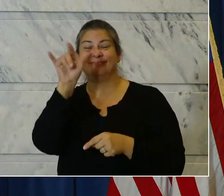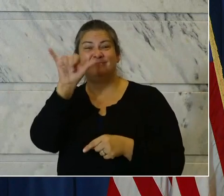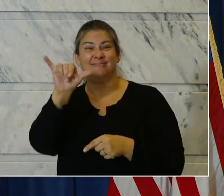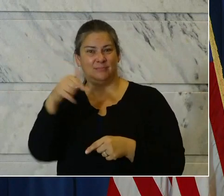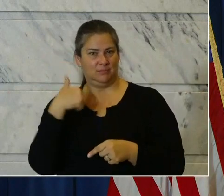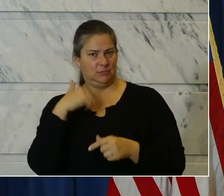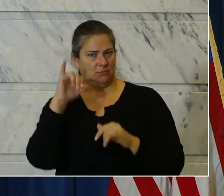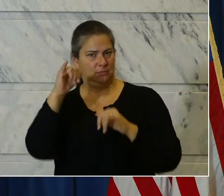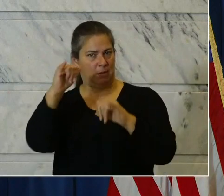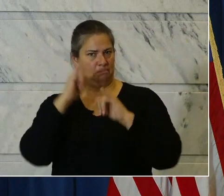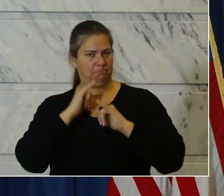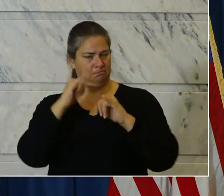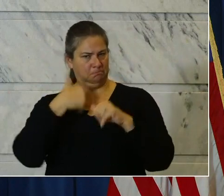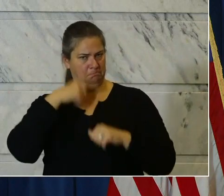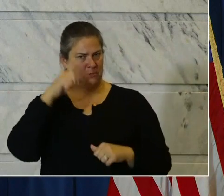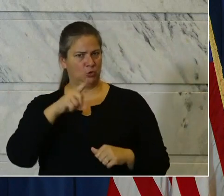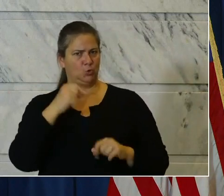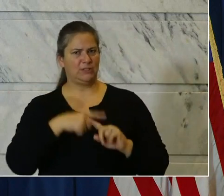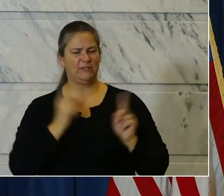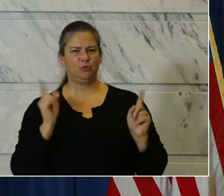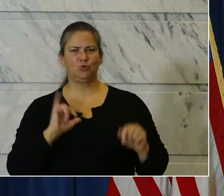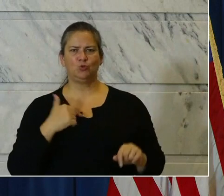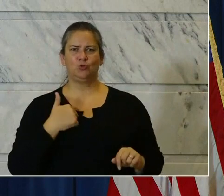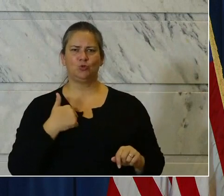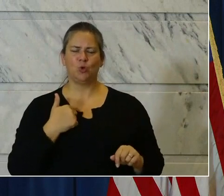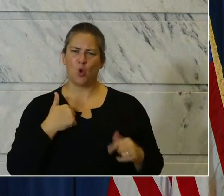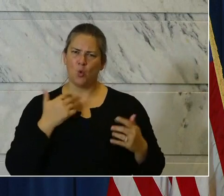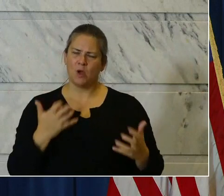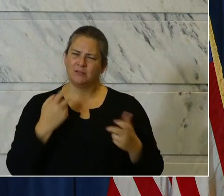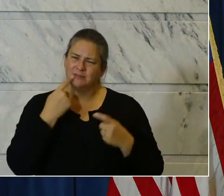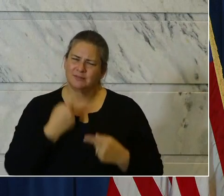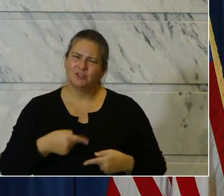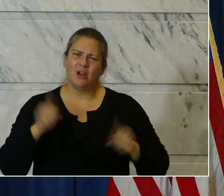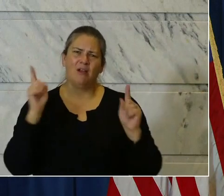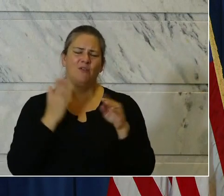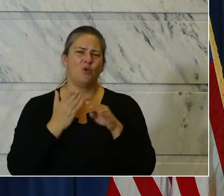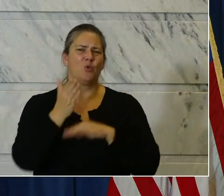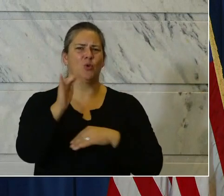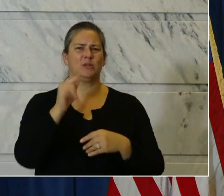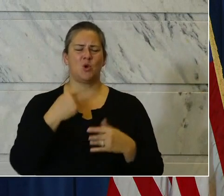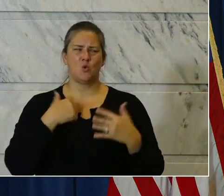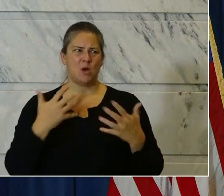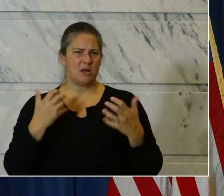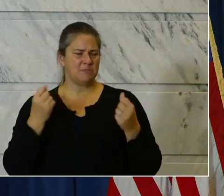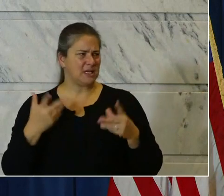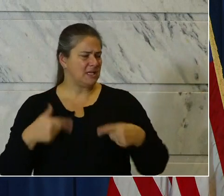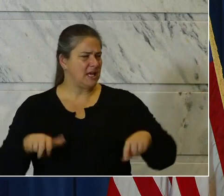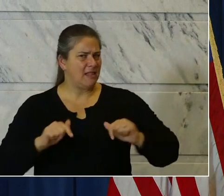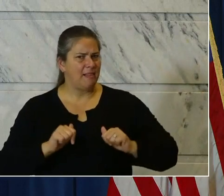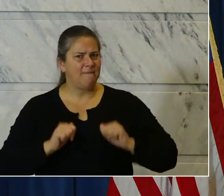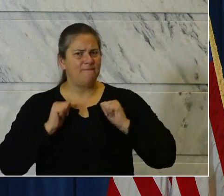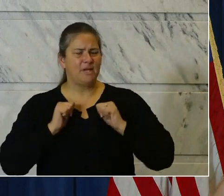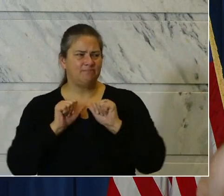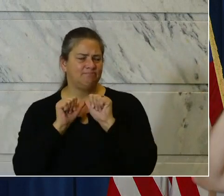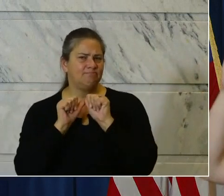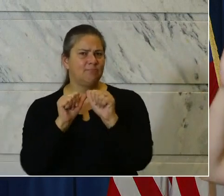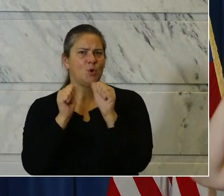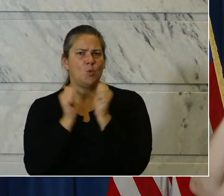STANSTEAD. SO THE WAY WE GOT TO DO THINGS HAS TO LOOK TOTALLY DIFFERENT TWO. AND WE CAN GET THROUGH THIS WE CAN BRING AS